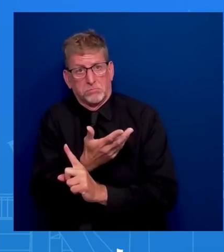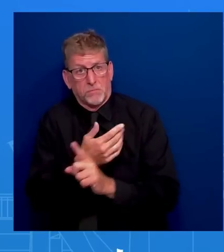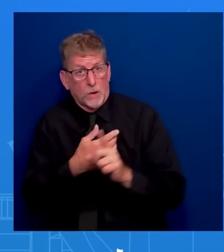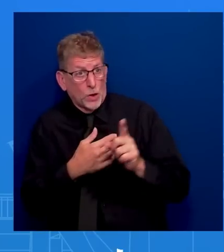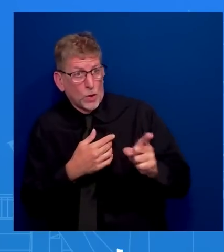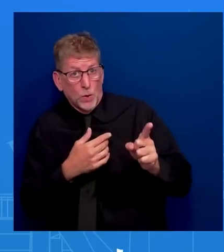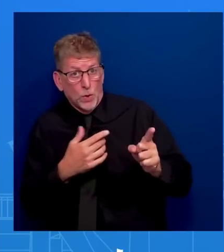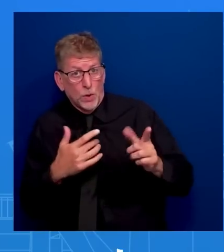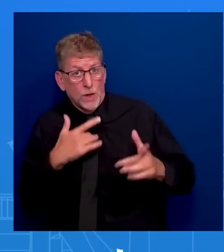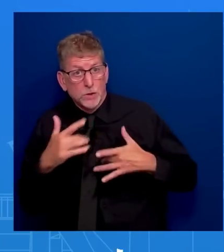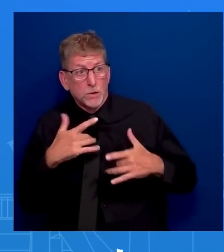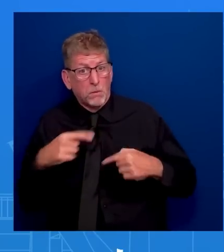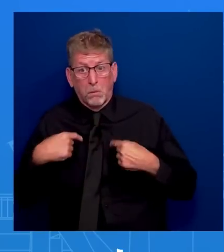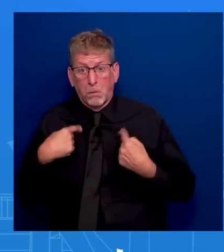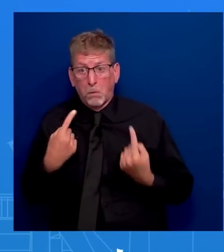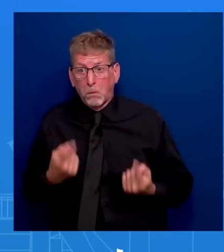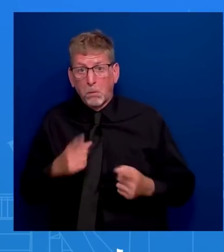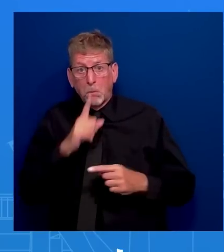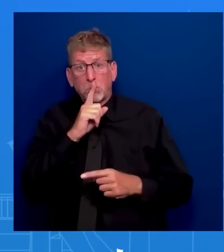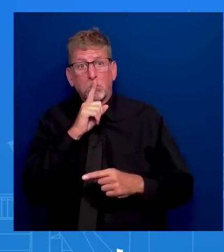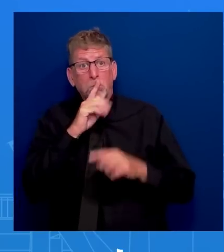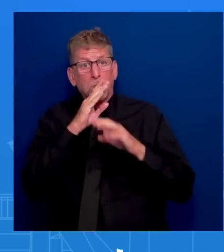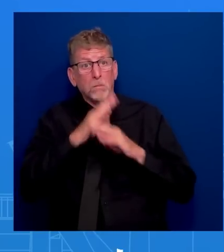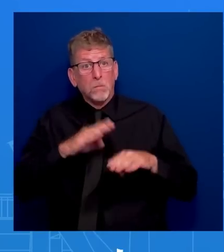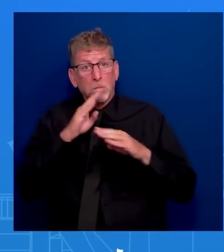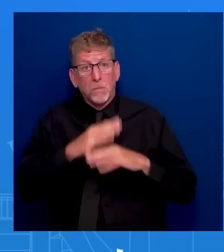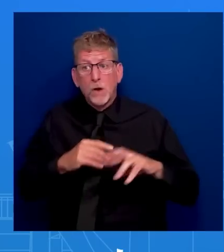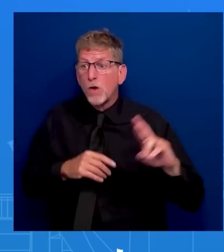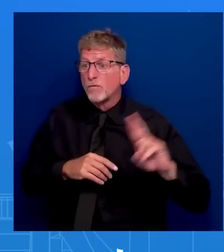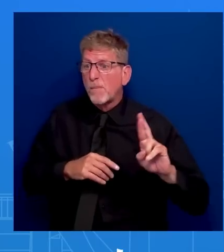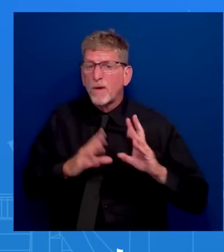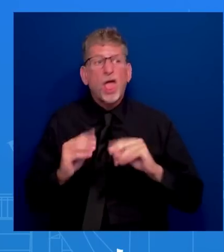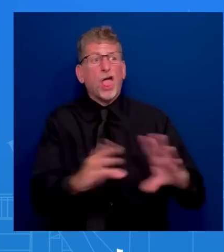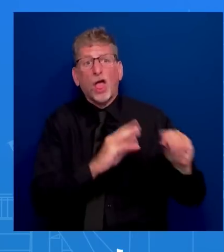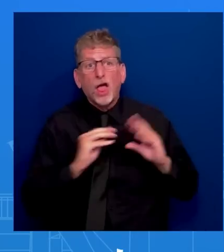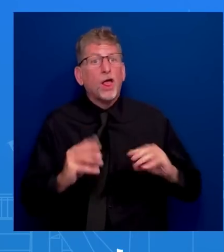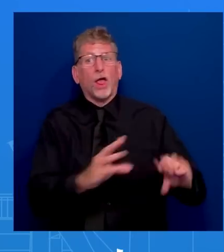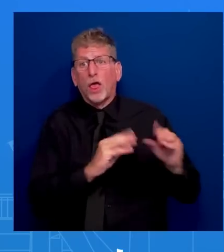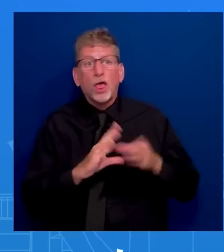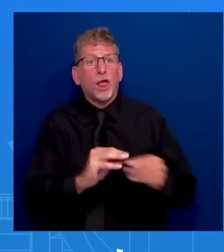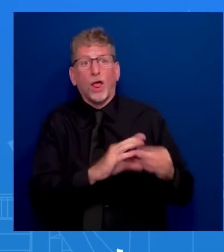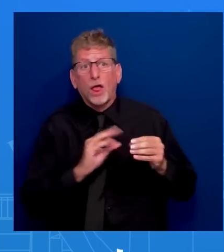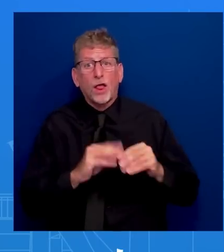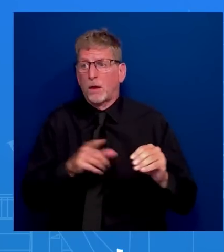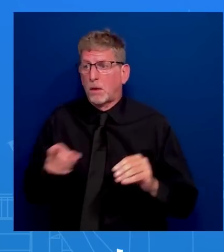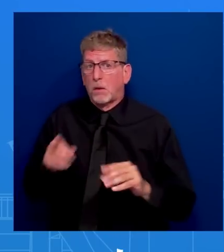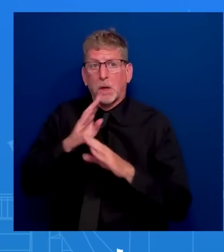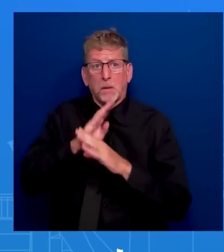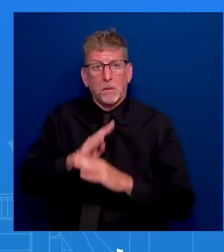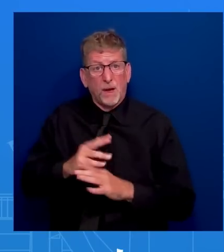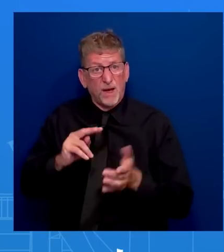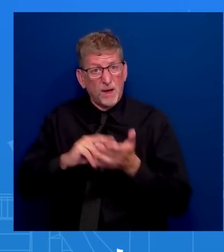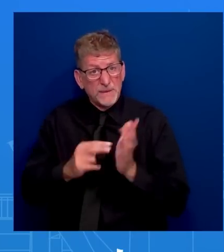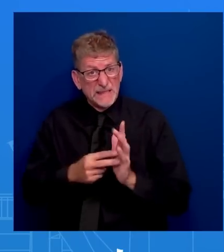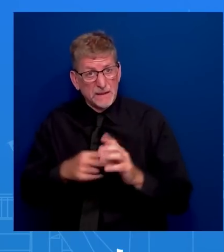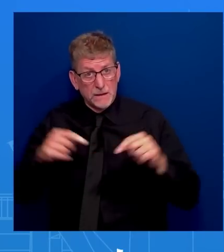weaponizing the FBI -- are, that that's going to become the public sentiment, if you guys don't say once and for all,